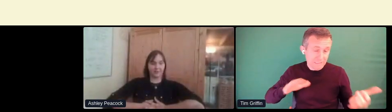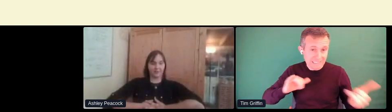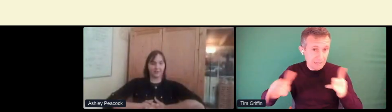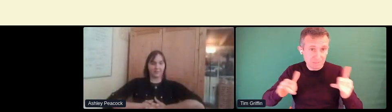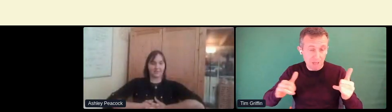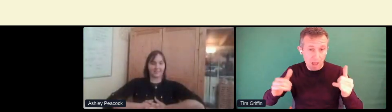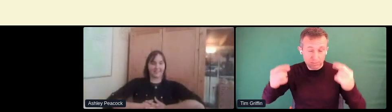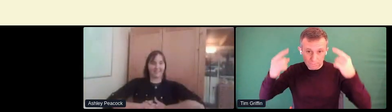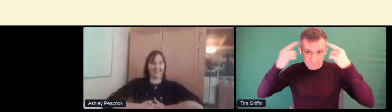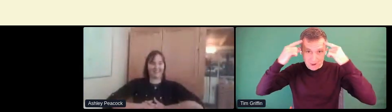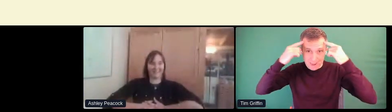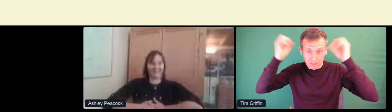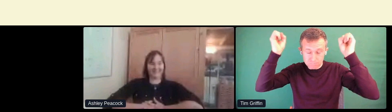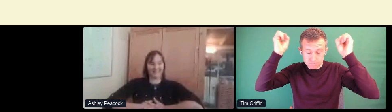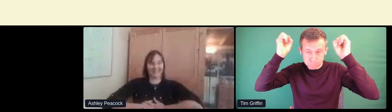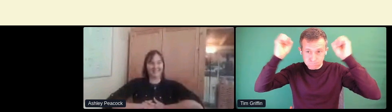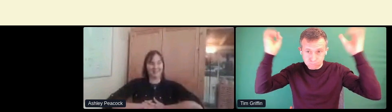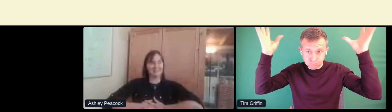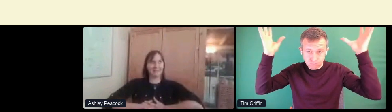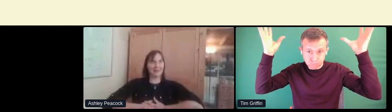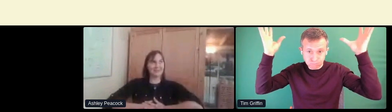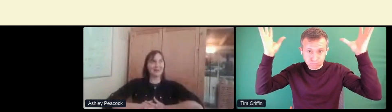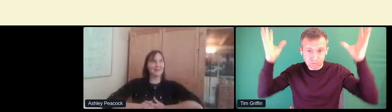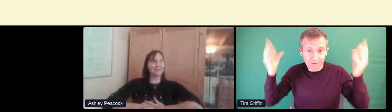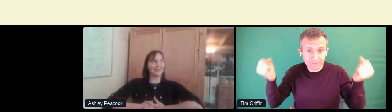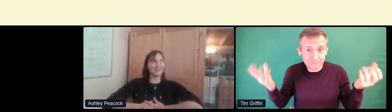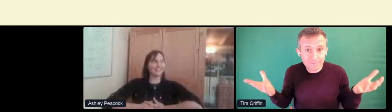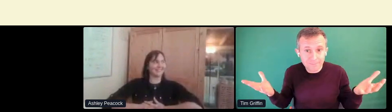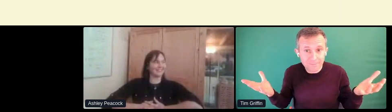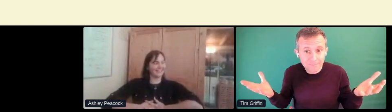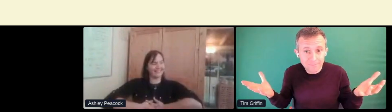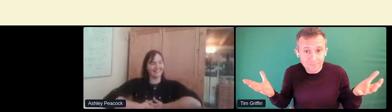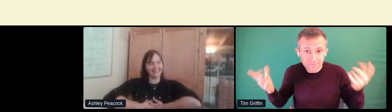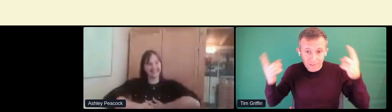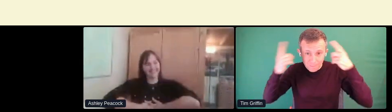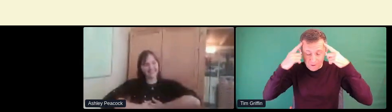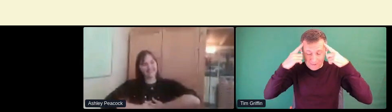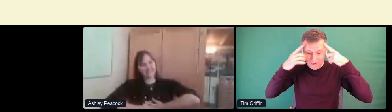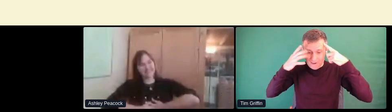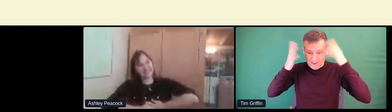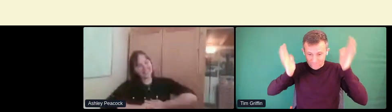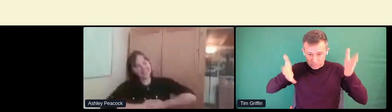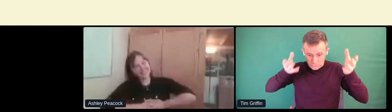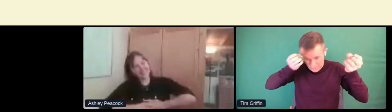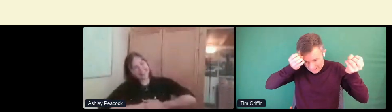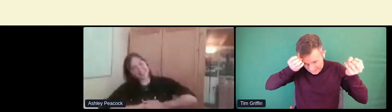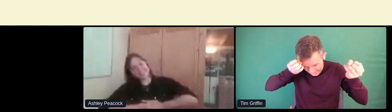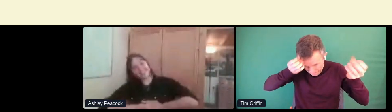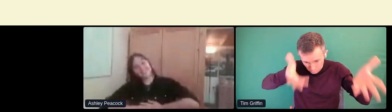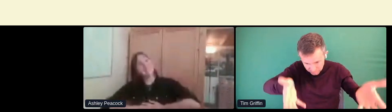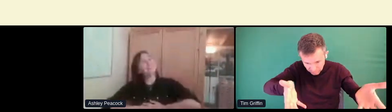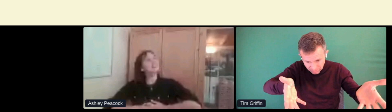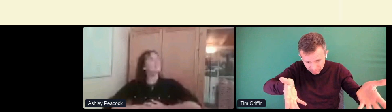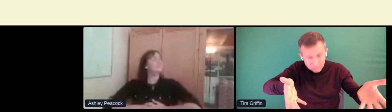Yeah! That happens a lot. But then you also feel a bit like an outsider